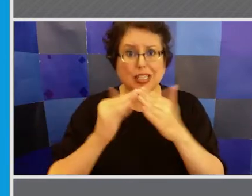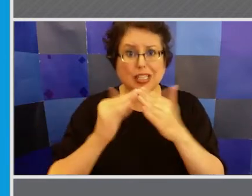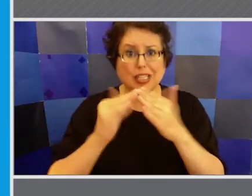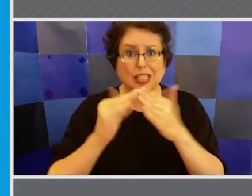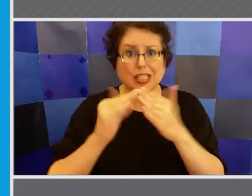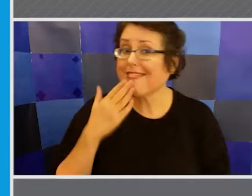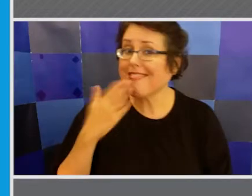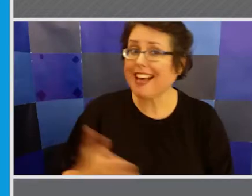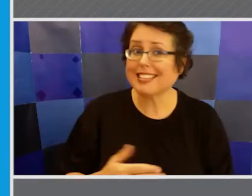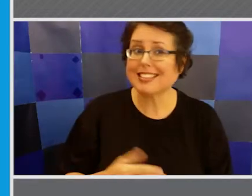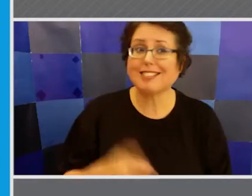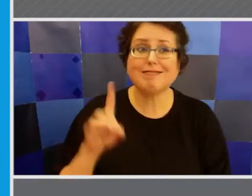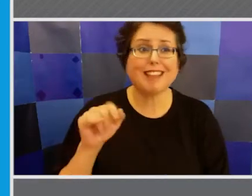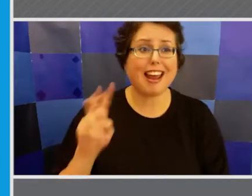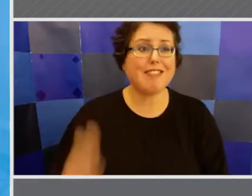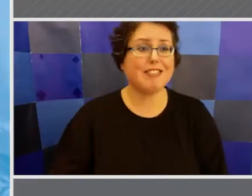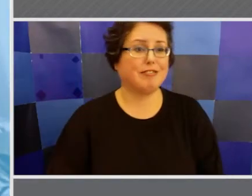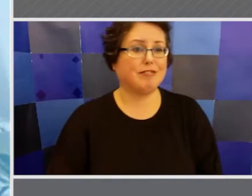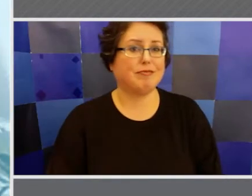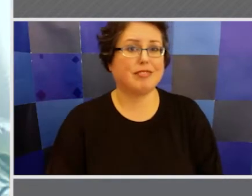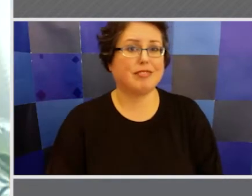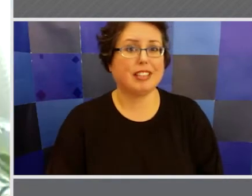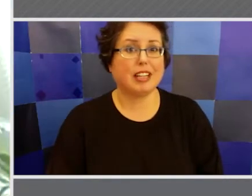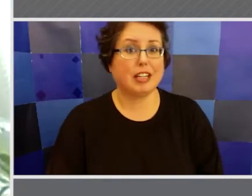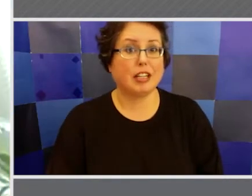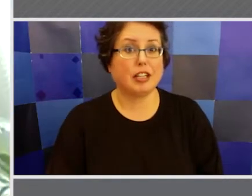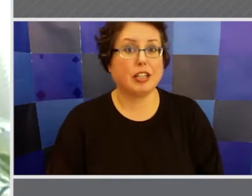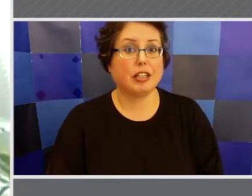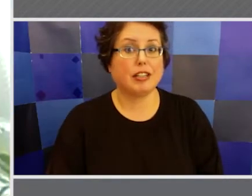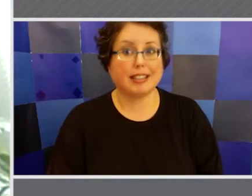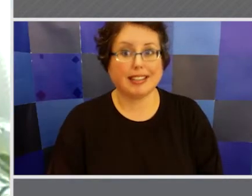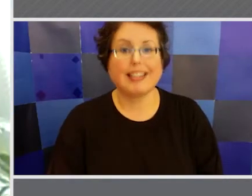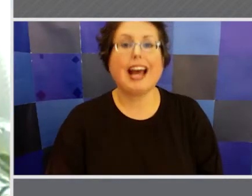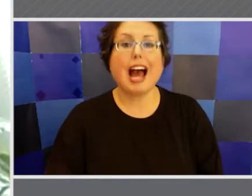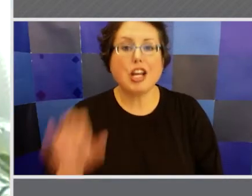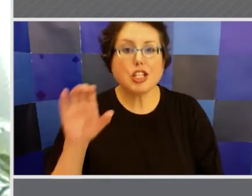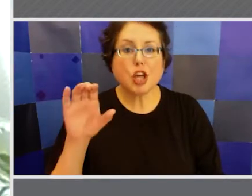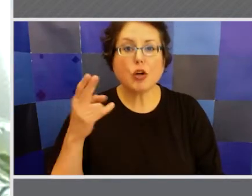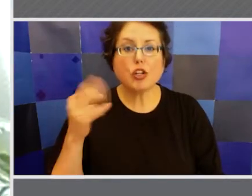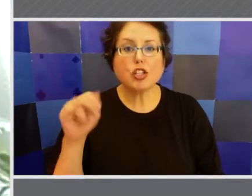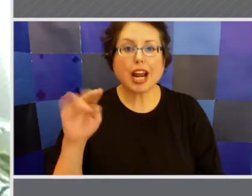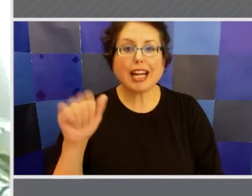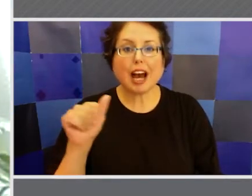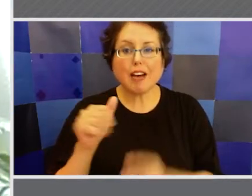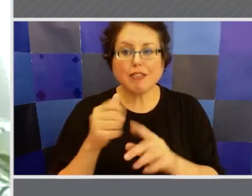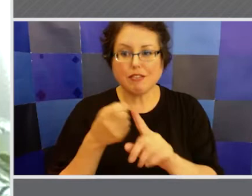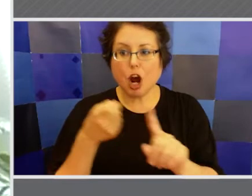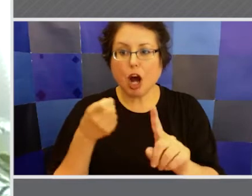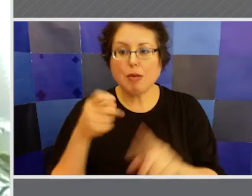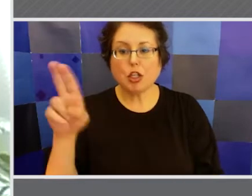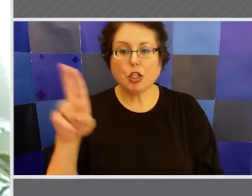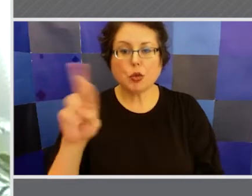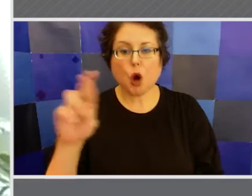I'm going to give Shana from the UI a chance to look at their screen, I will say one of